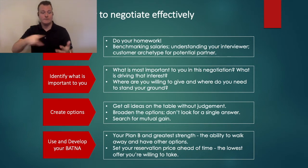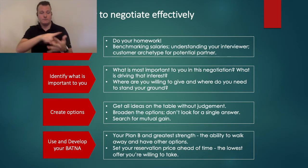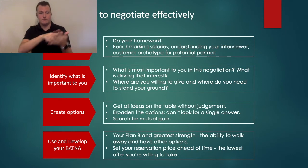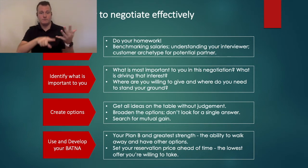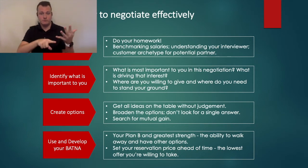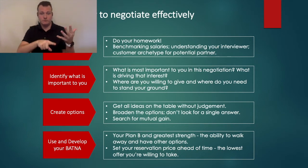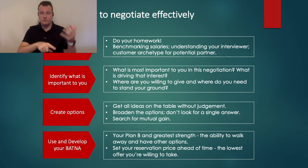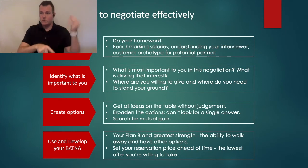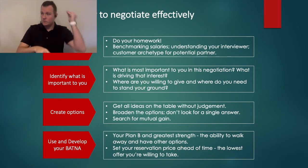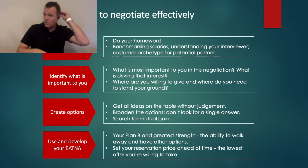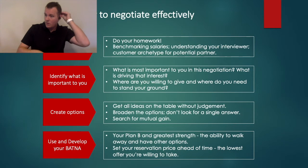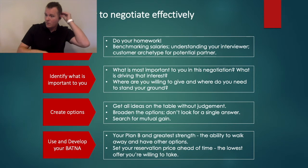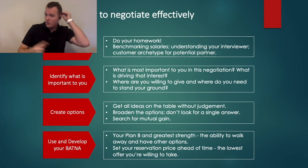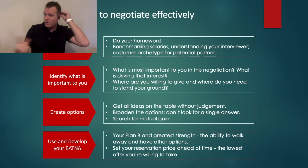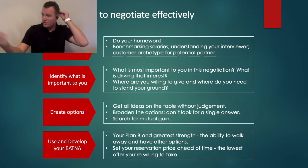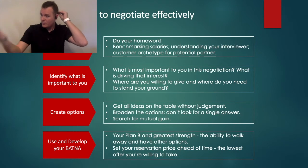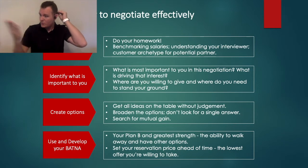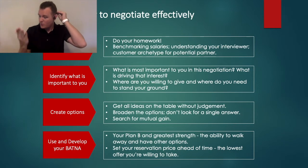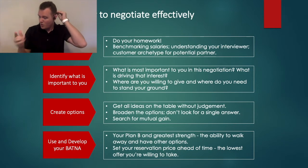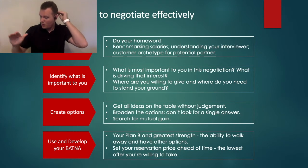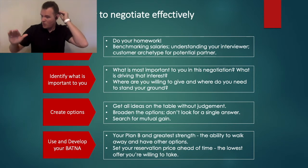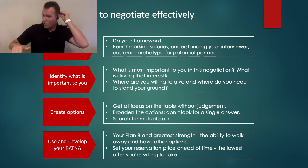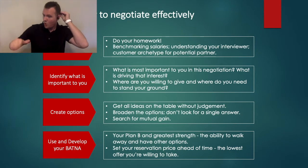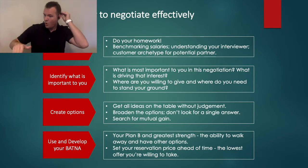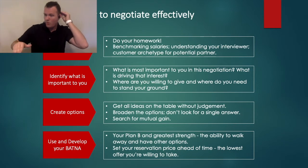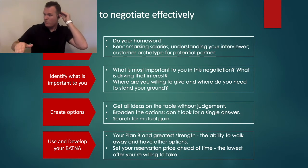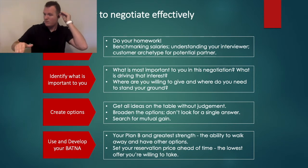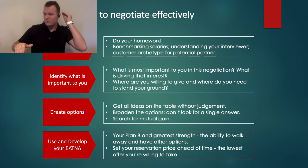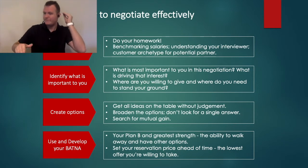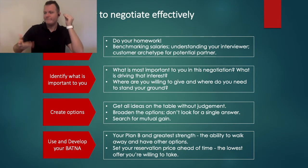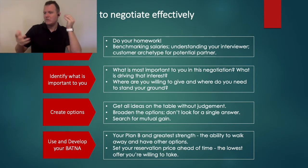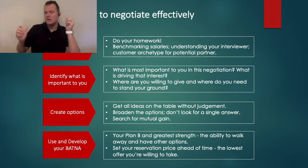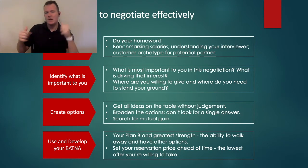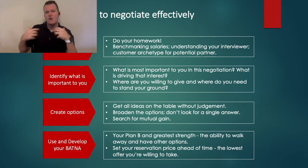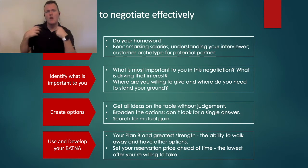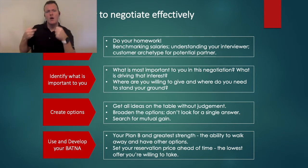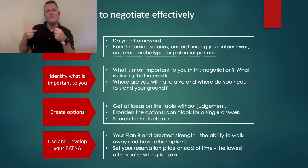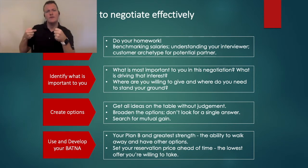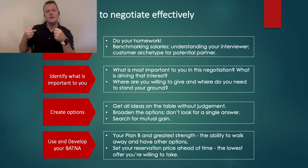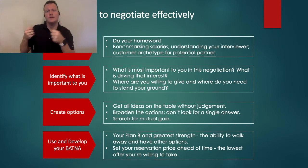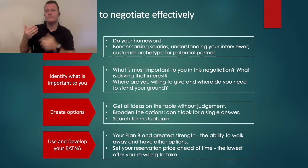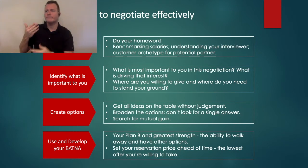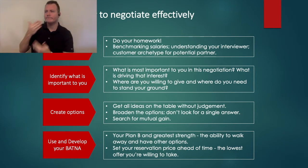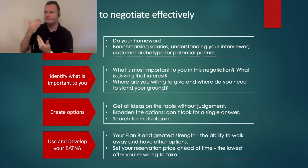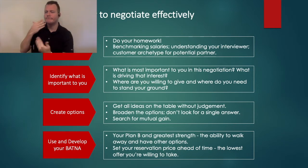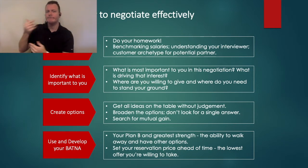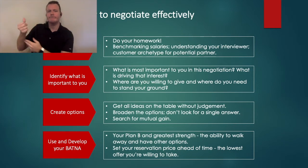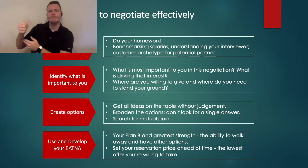the offer's below that, you can confidently walk away and explore another option.